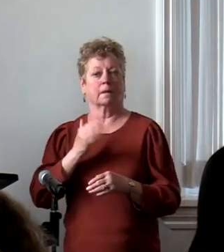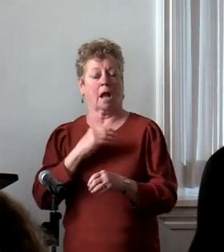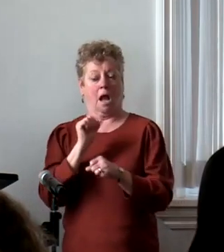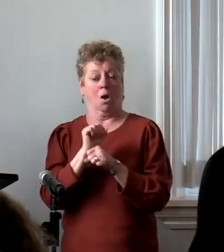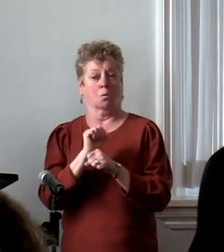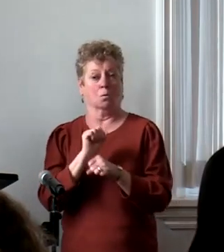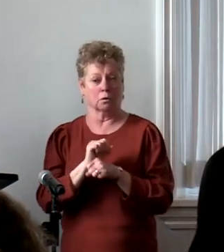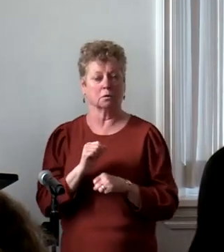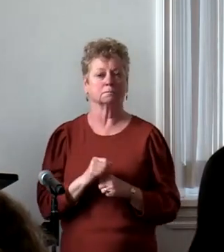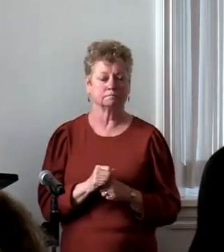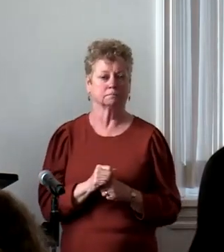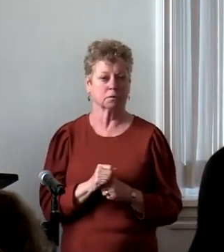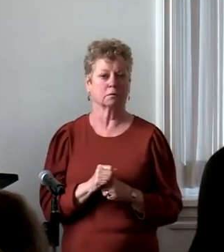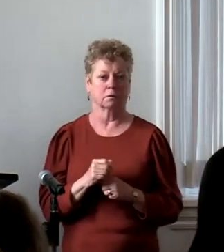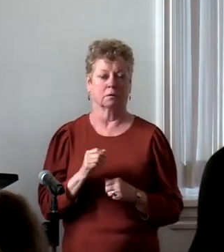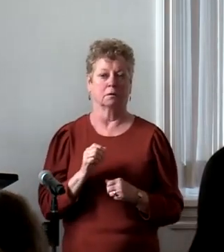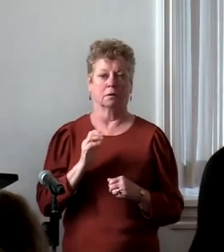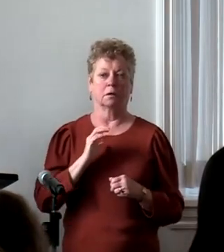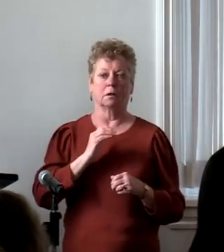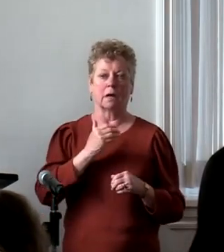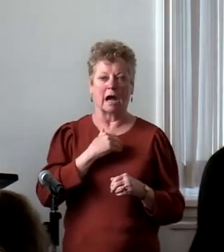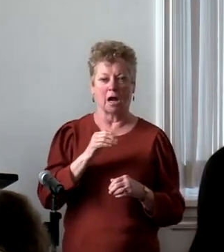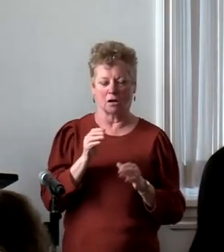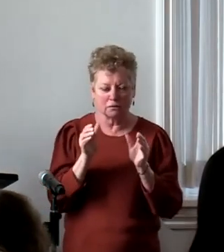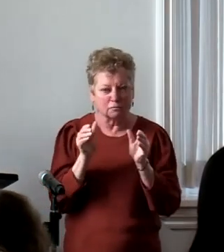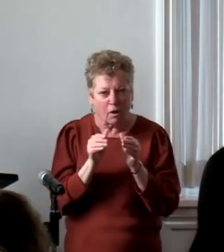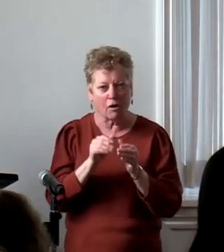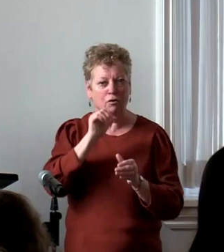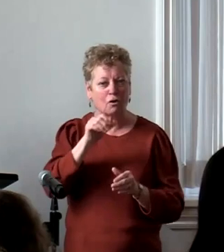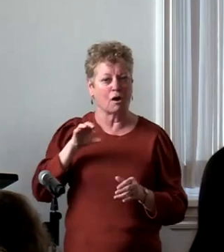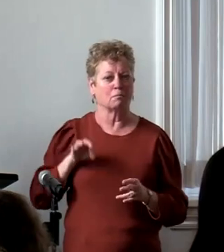we have been fortunate, our little nonprofit, Engage Nova Scotia